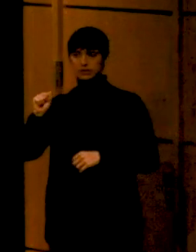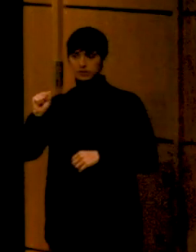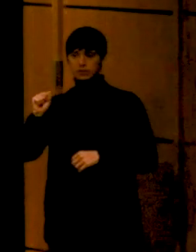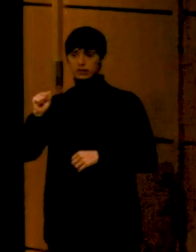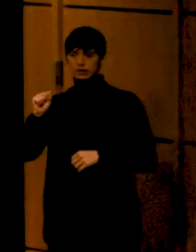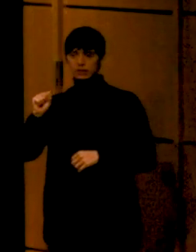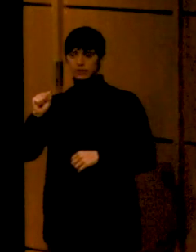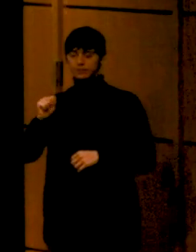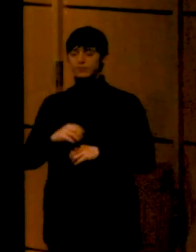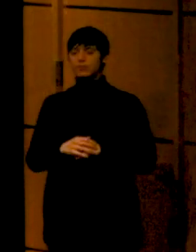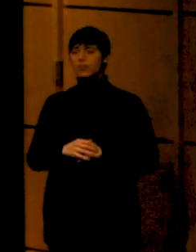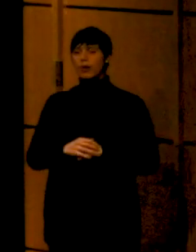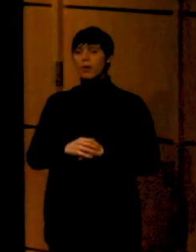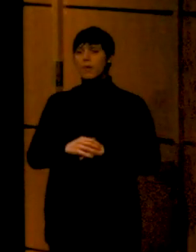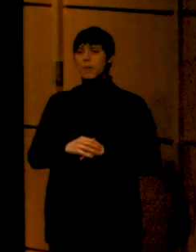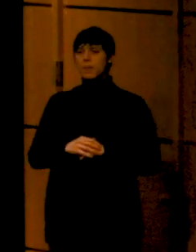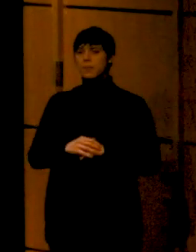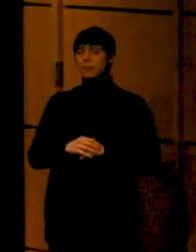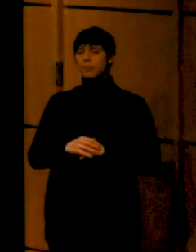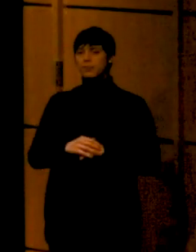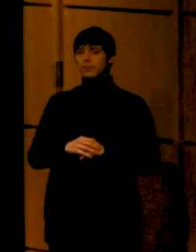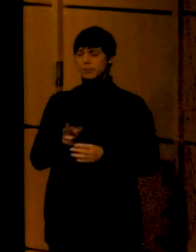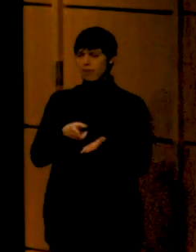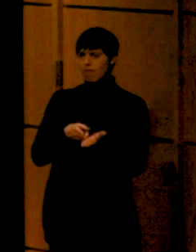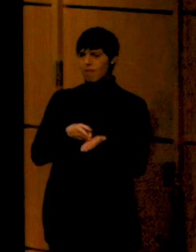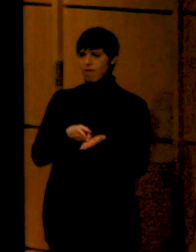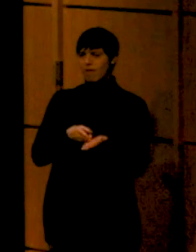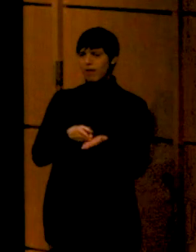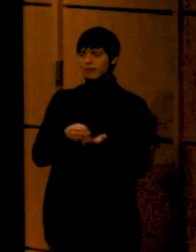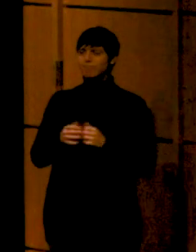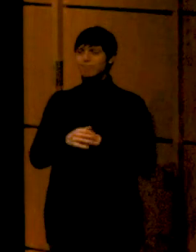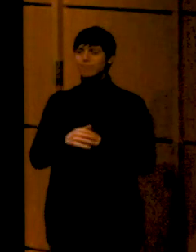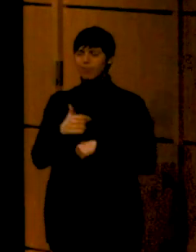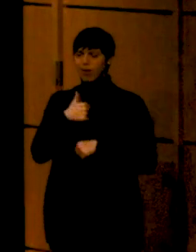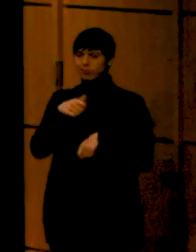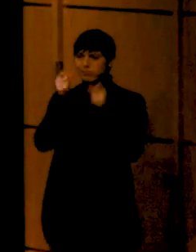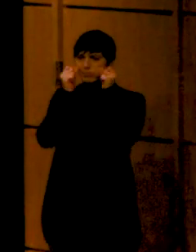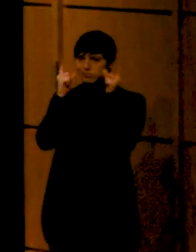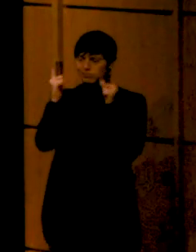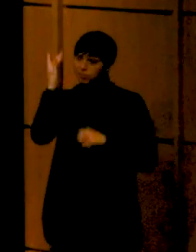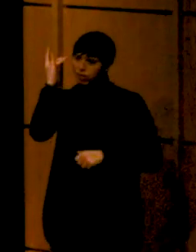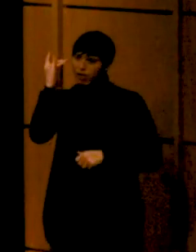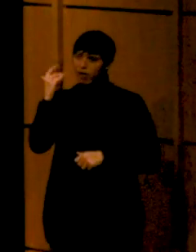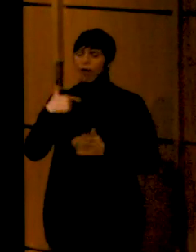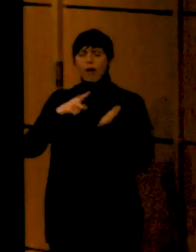I have to say I was really surprised not to find a master's thesis or something like that,